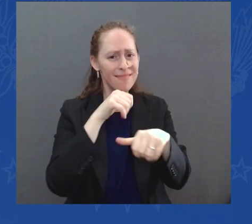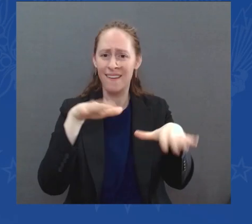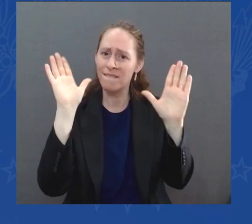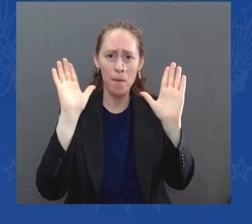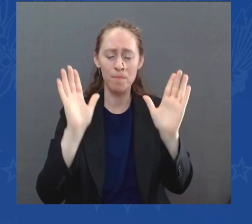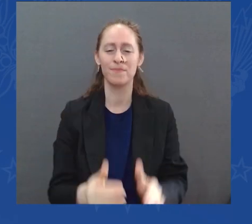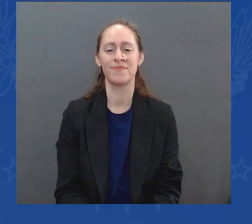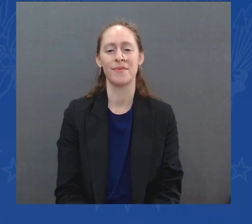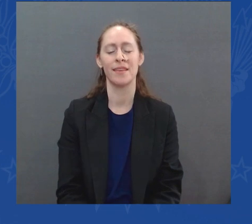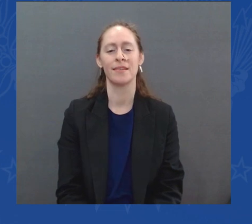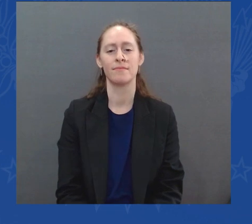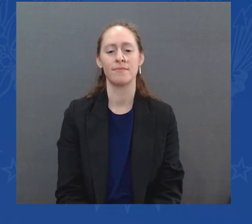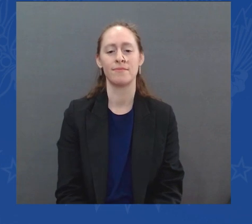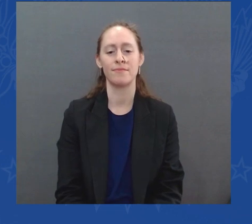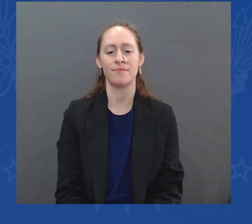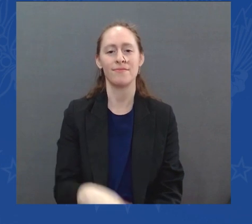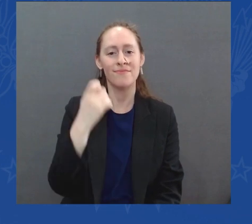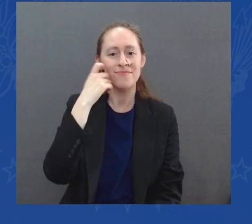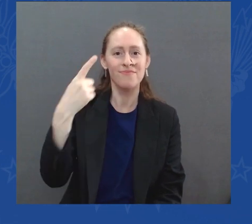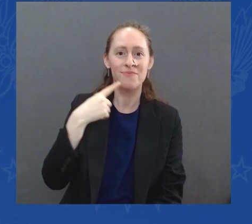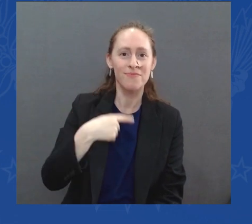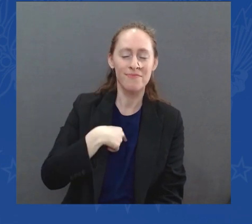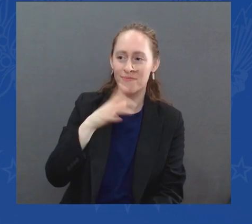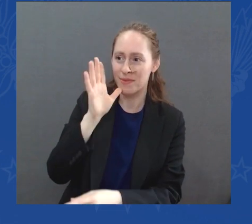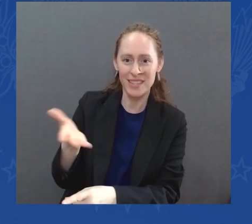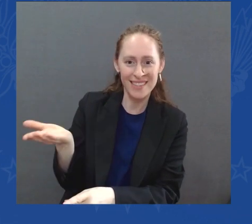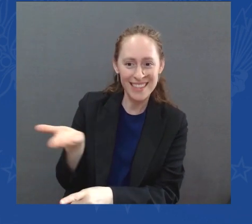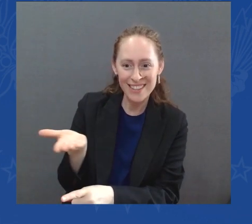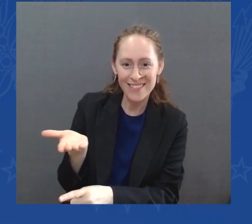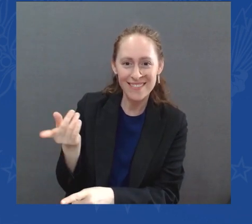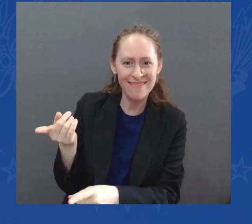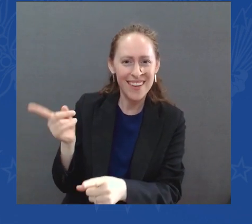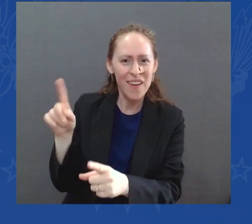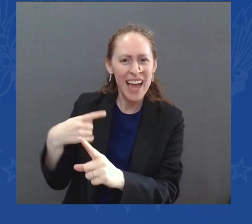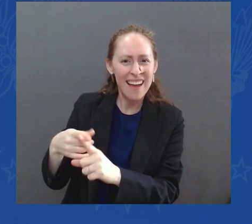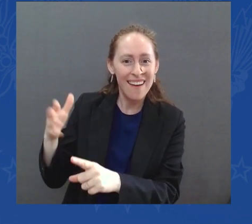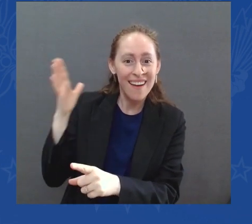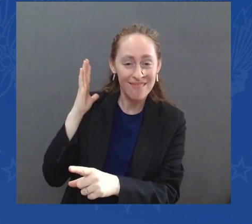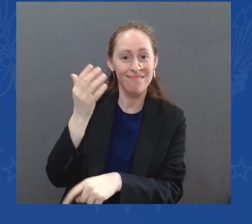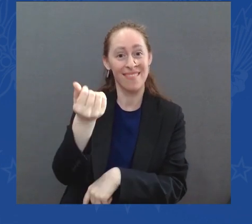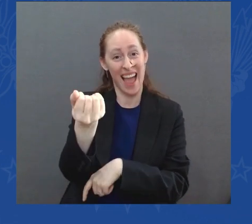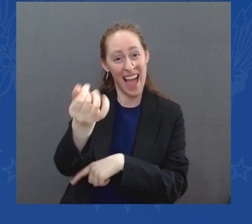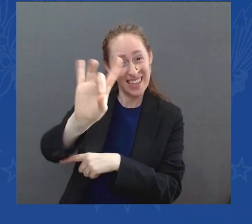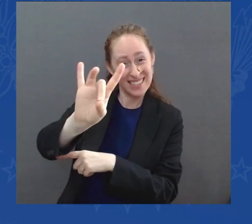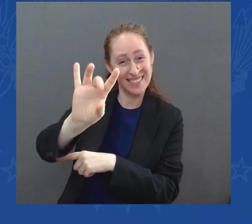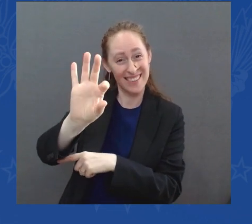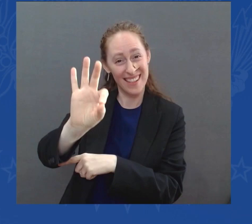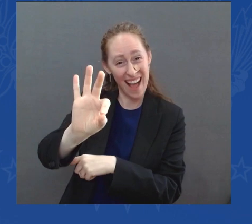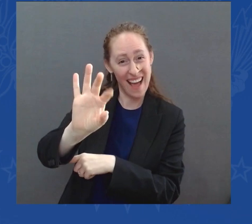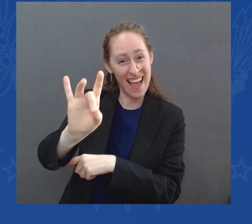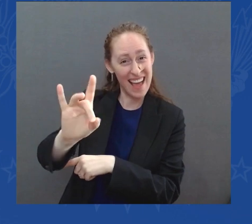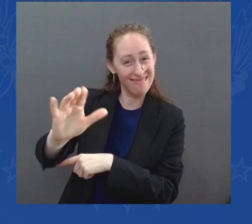Ms. Duster: It was in 1898. The President: In 1898, in order to make a case for the antilynching law.